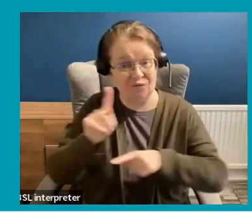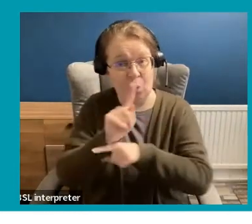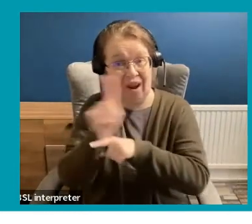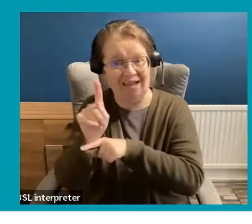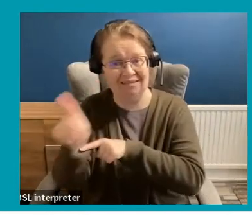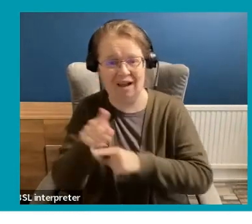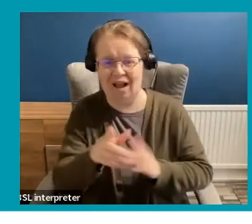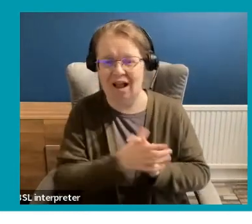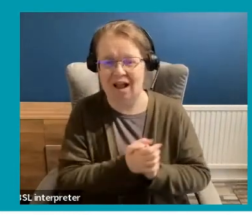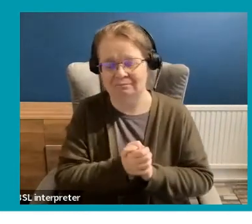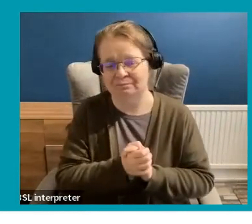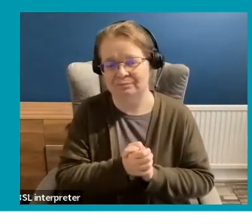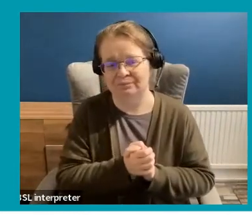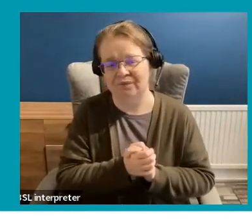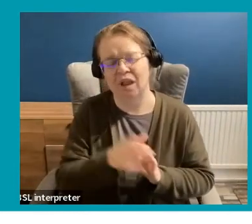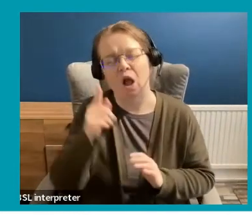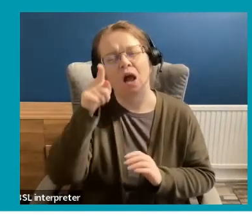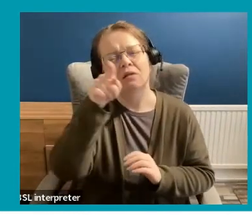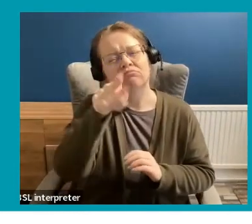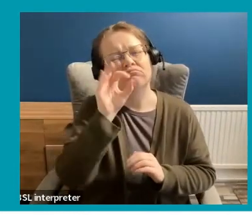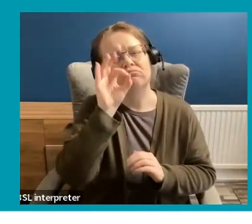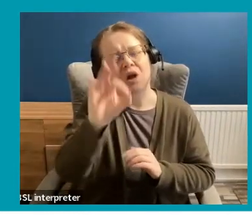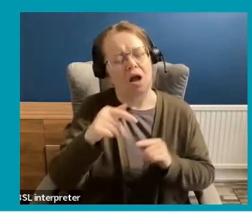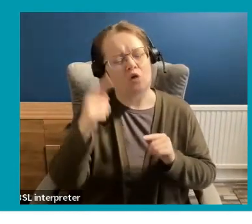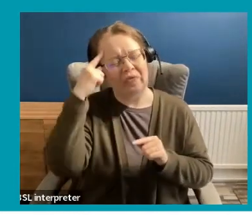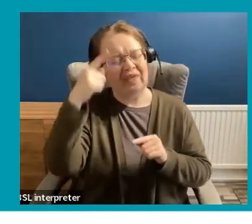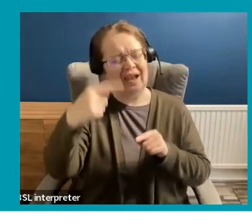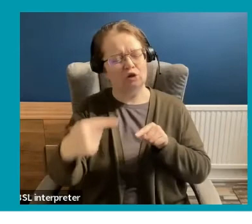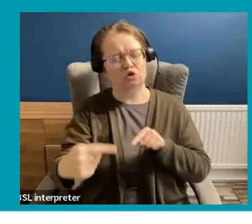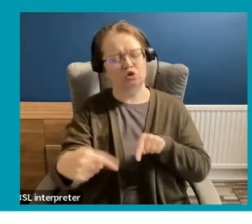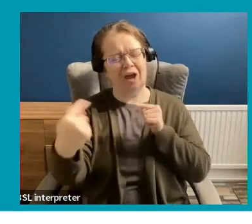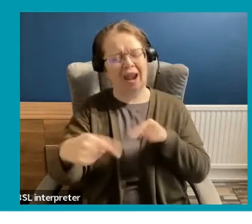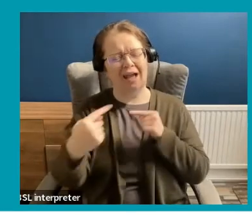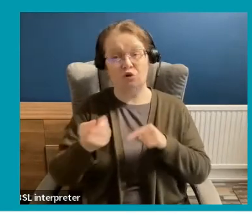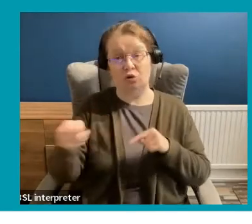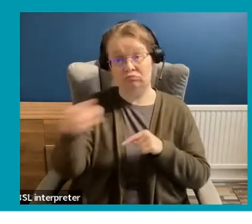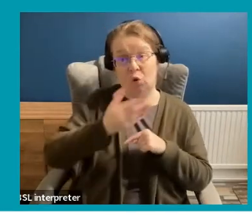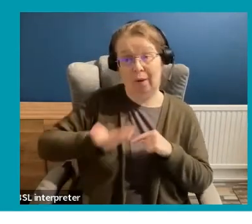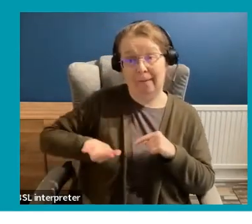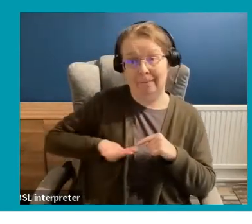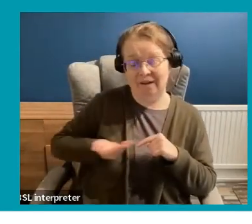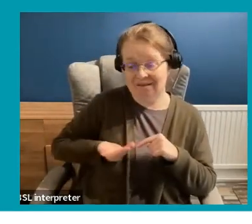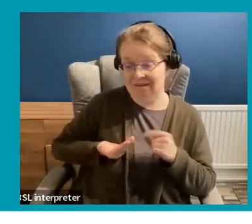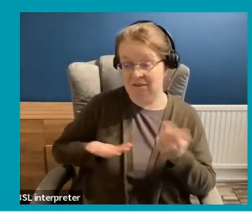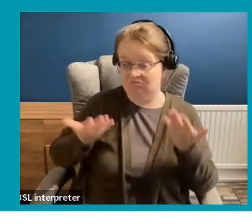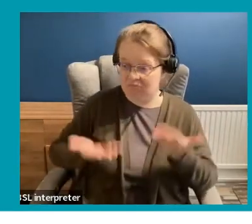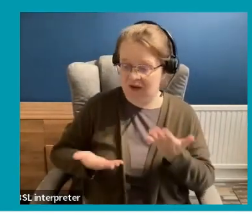What you think are the particular challenges for businesses coming up now over the next